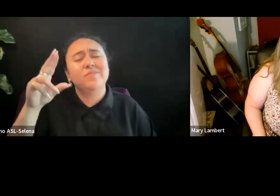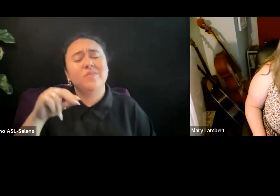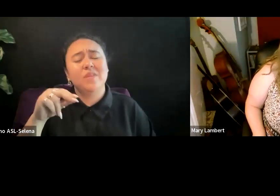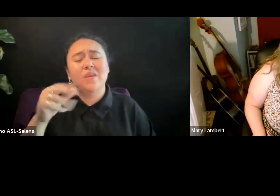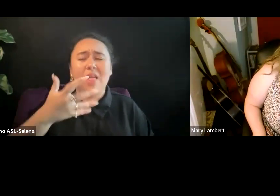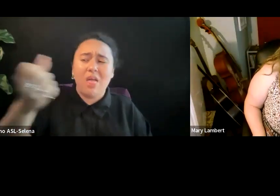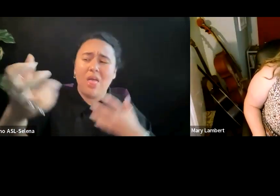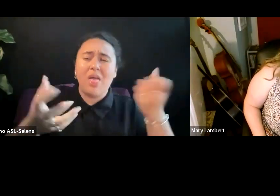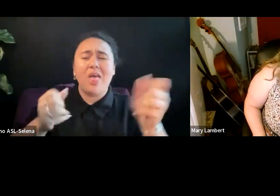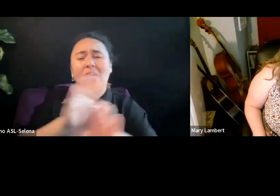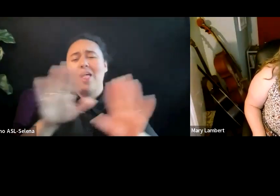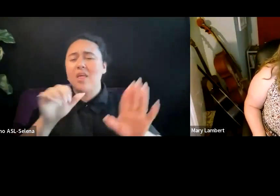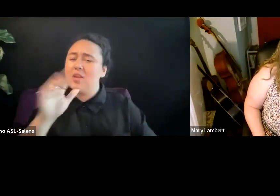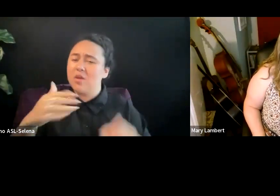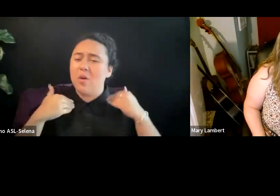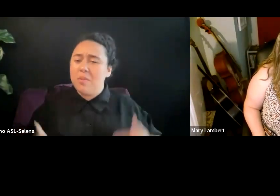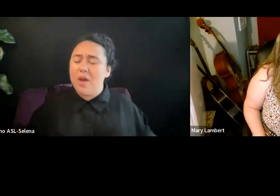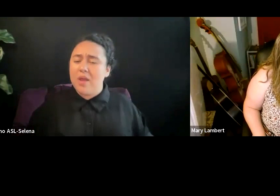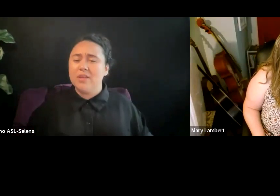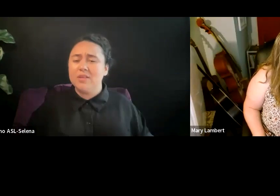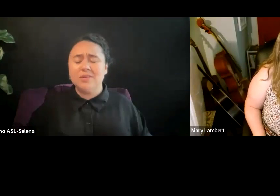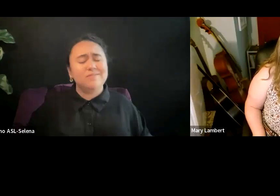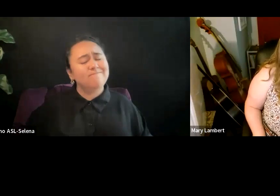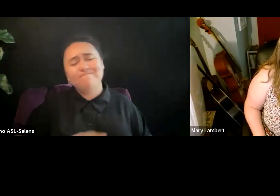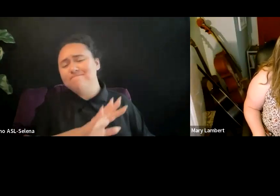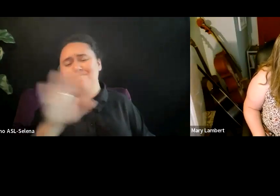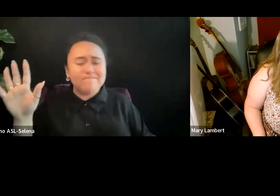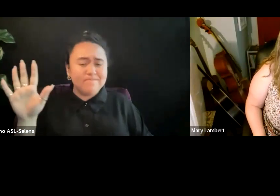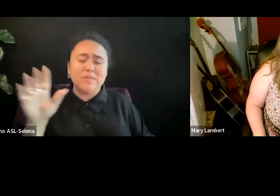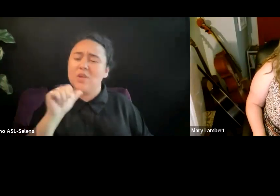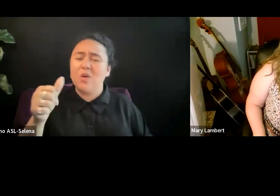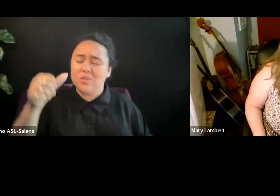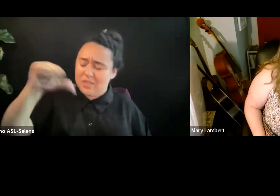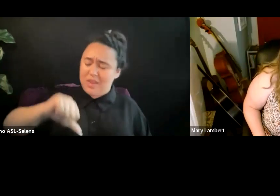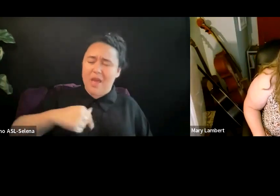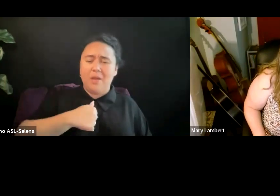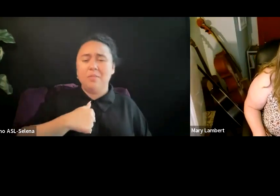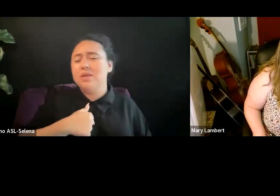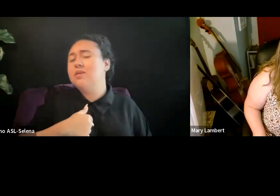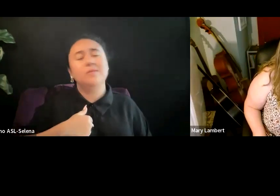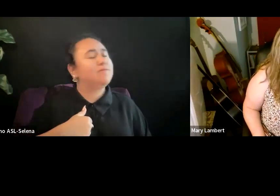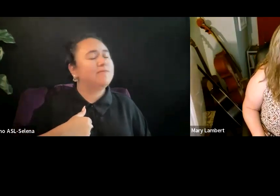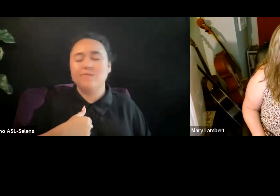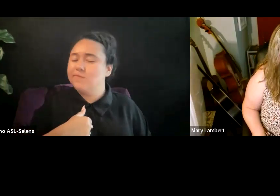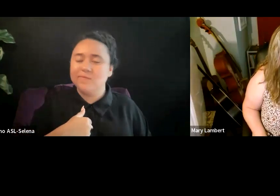That's my damn body. Don't deny me.